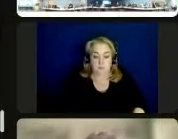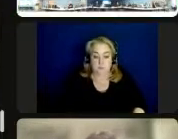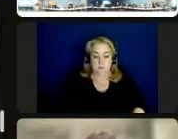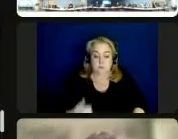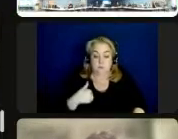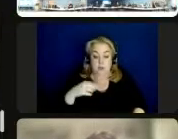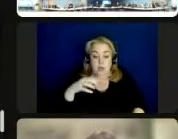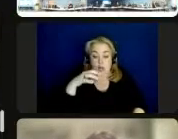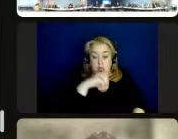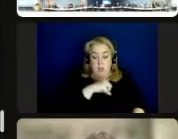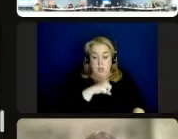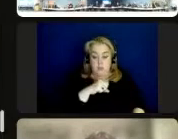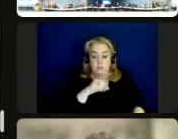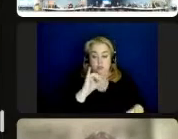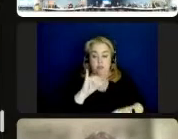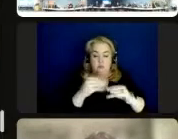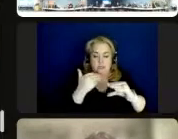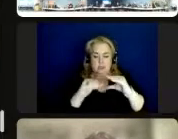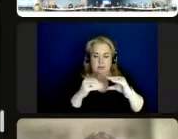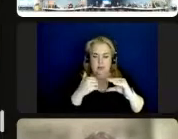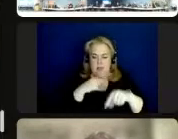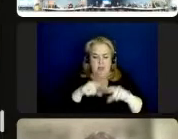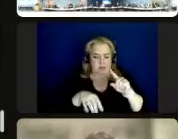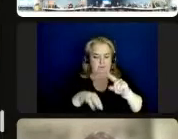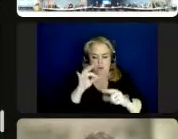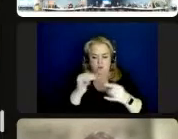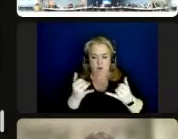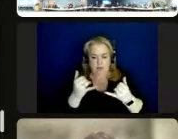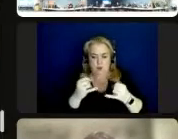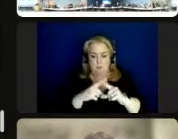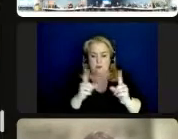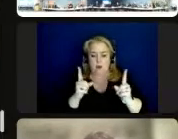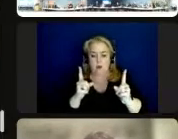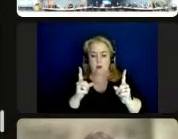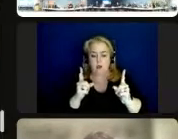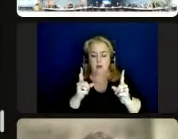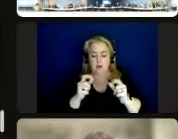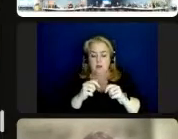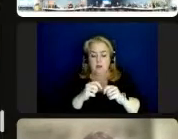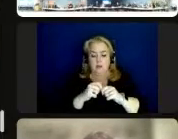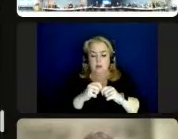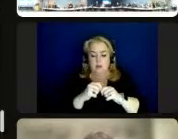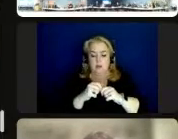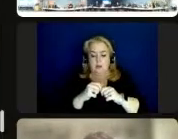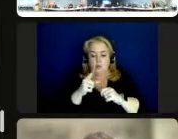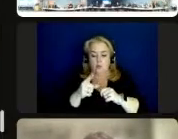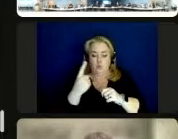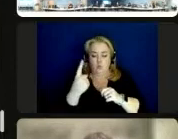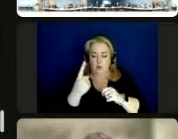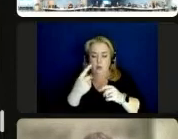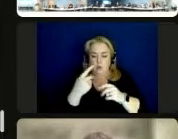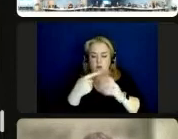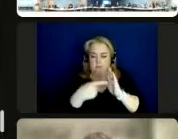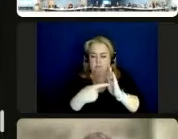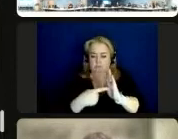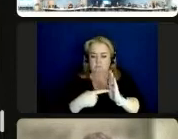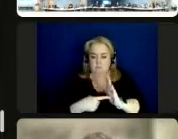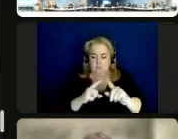THANK U.